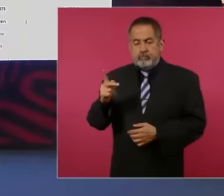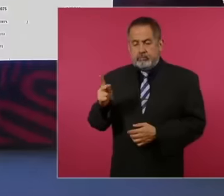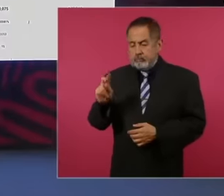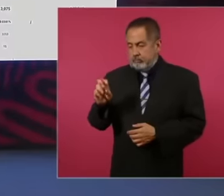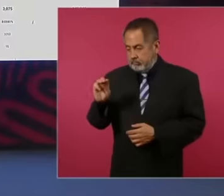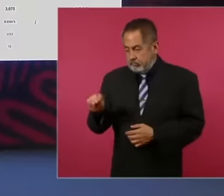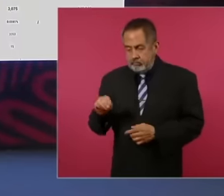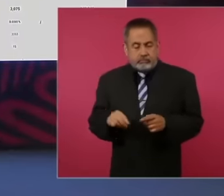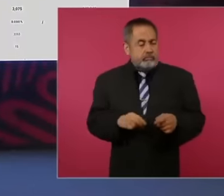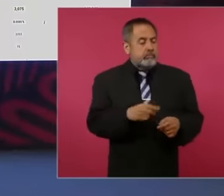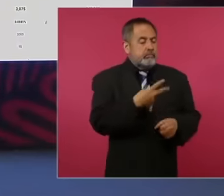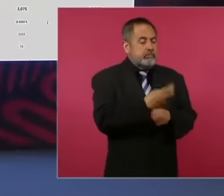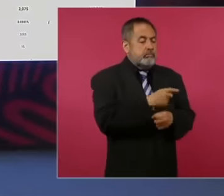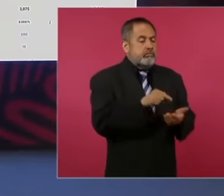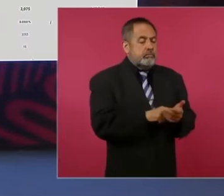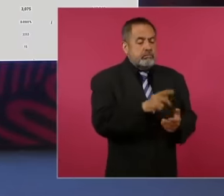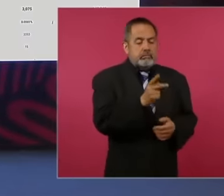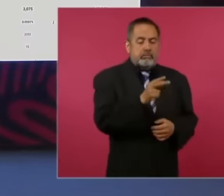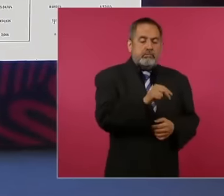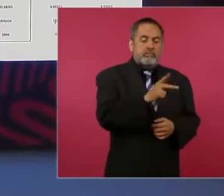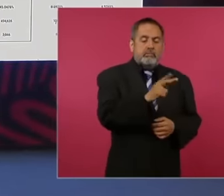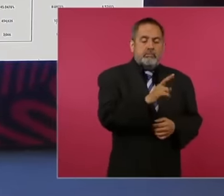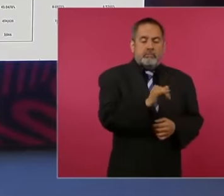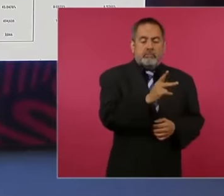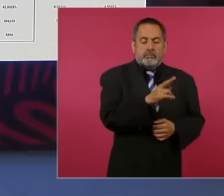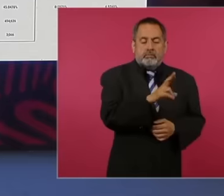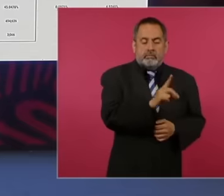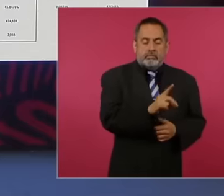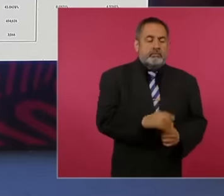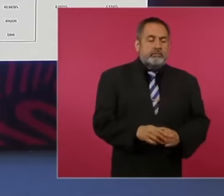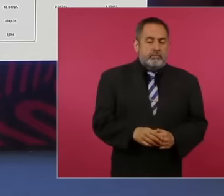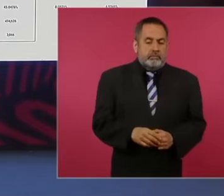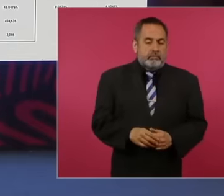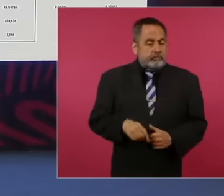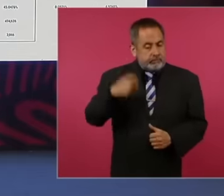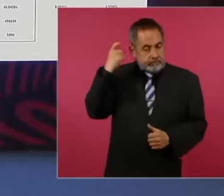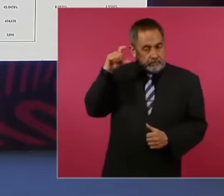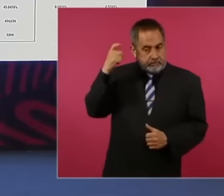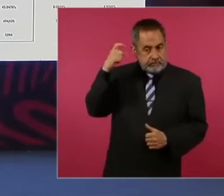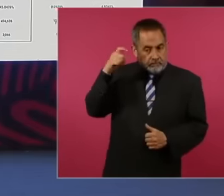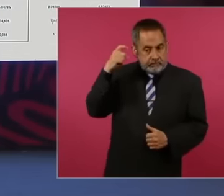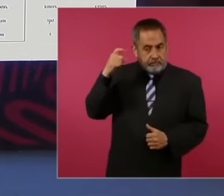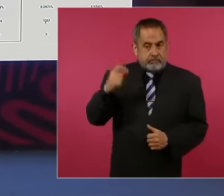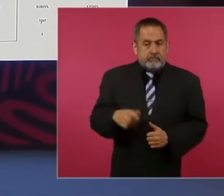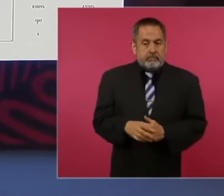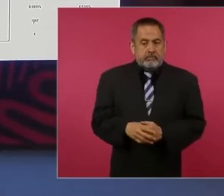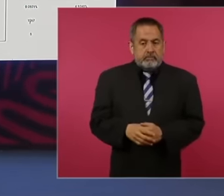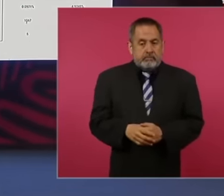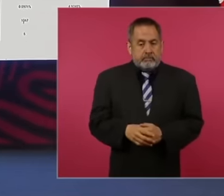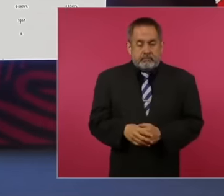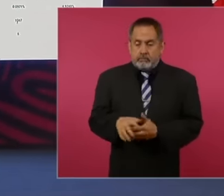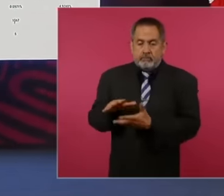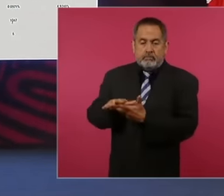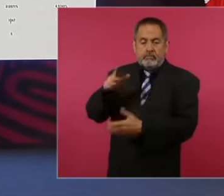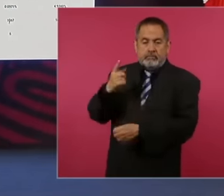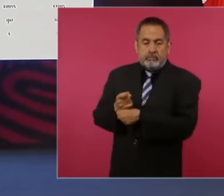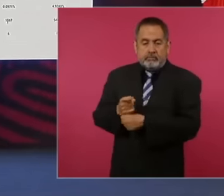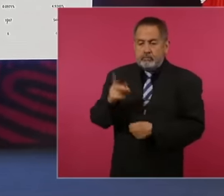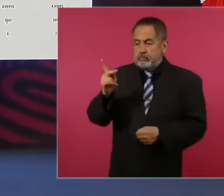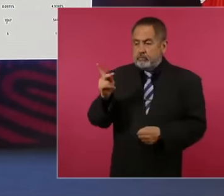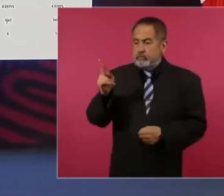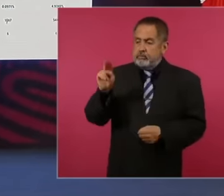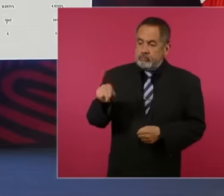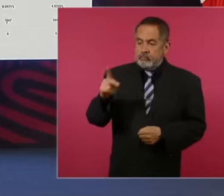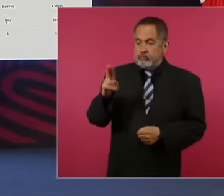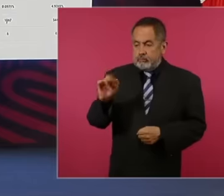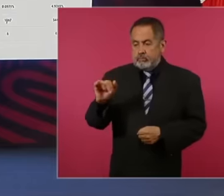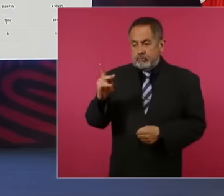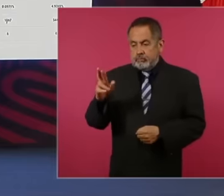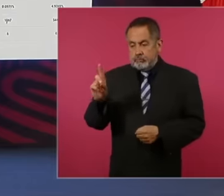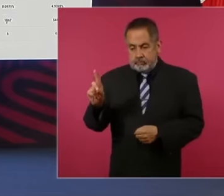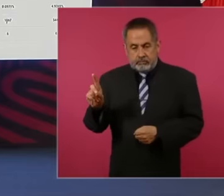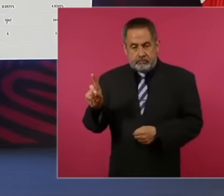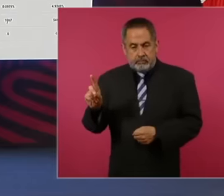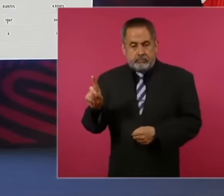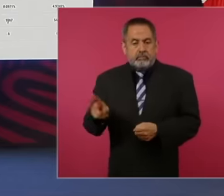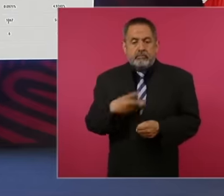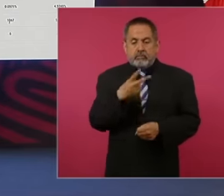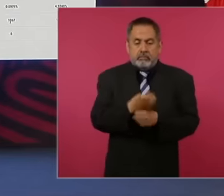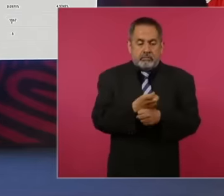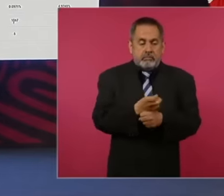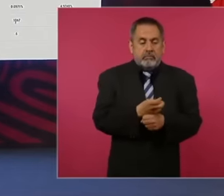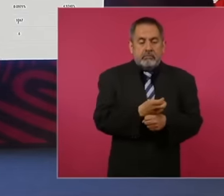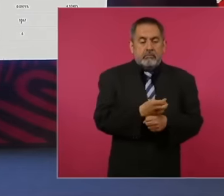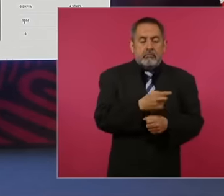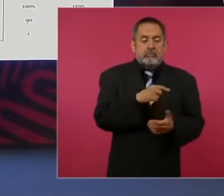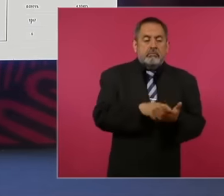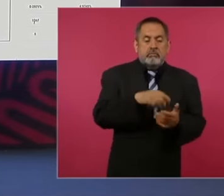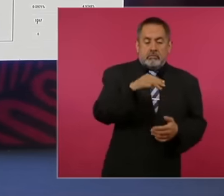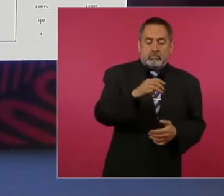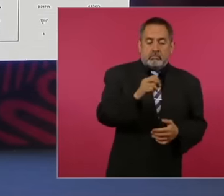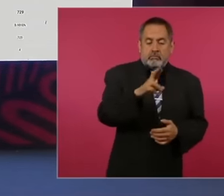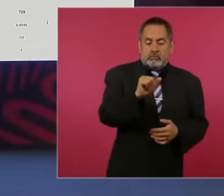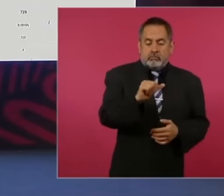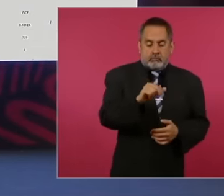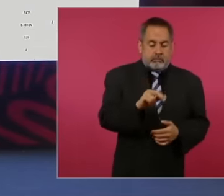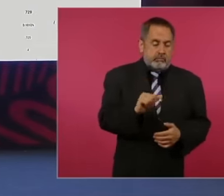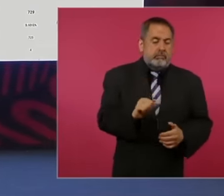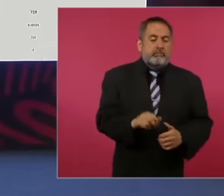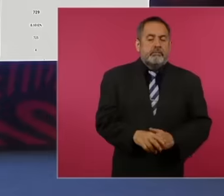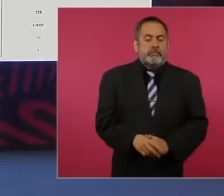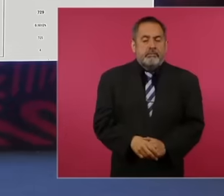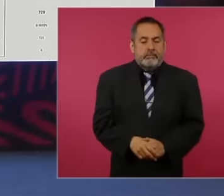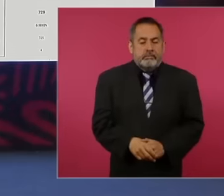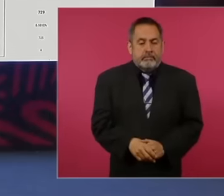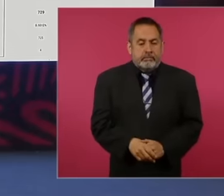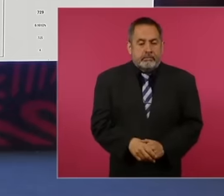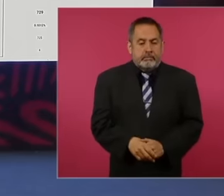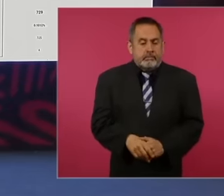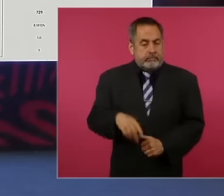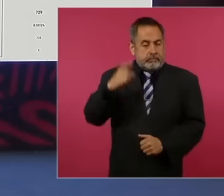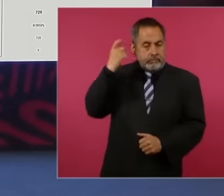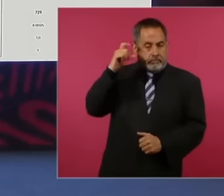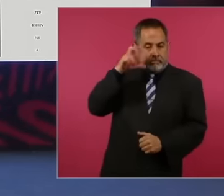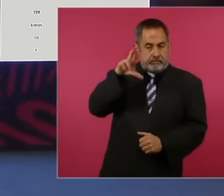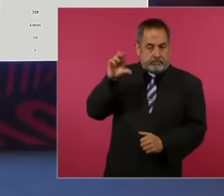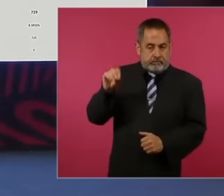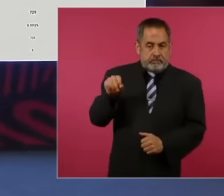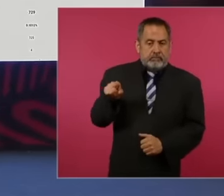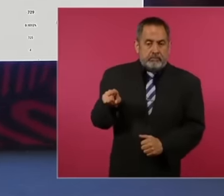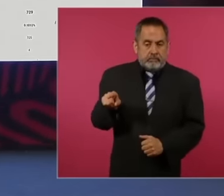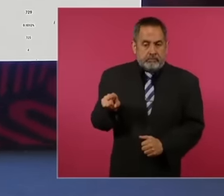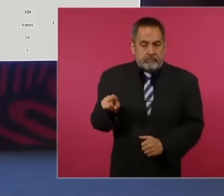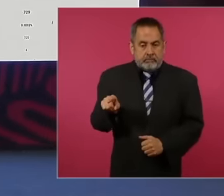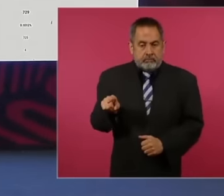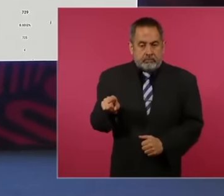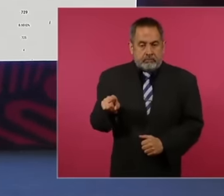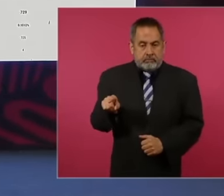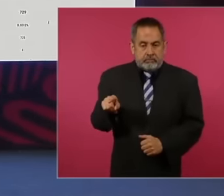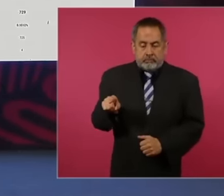perrede Querétaro by majority pan pri PRD first brown minority without coalition Quintana ro majority